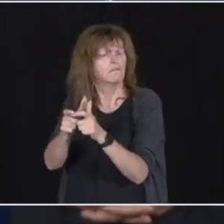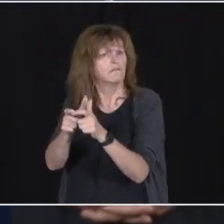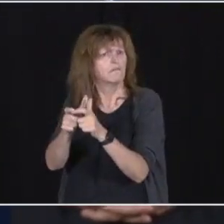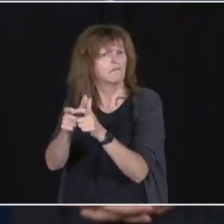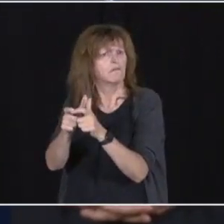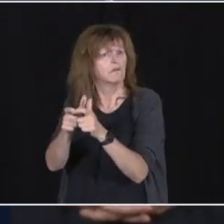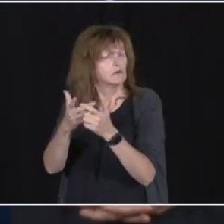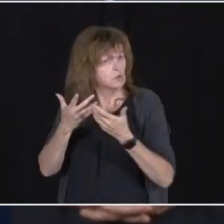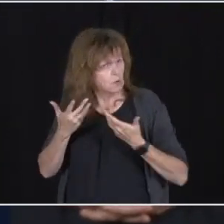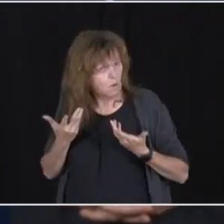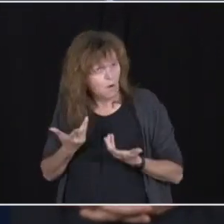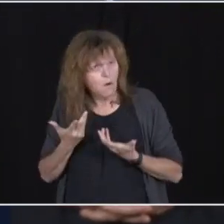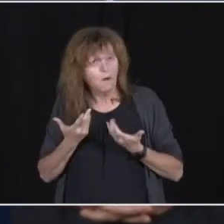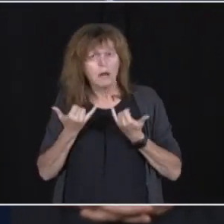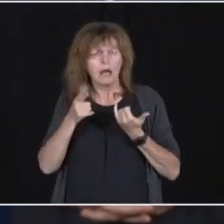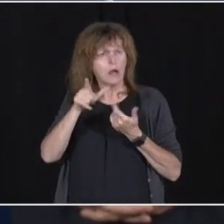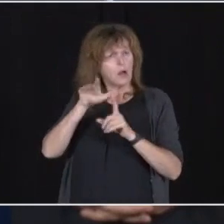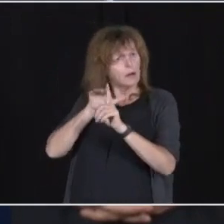They are asking for a mandate that enough